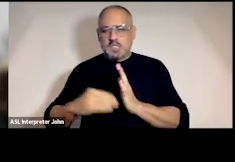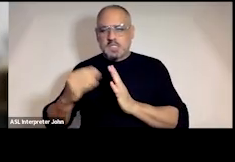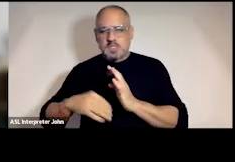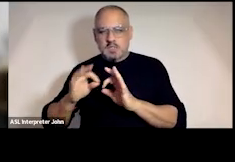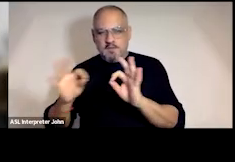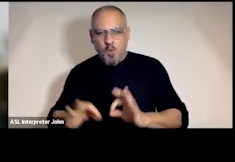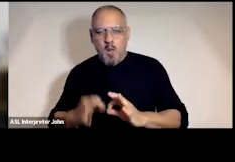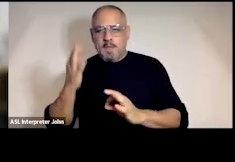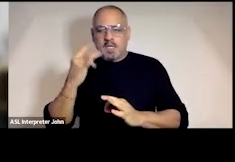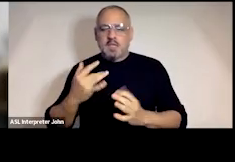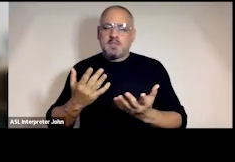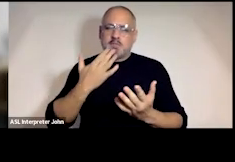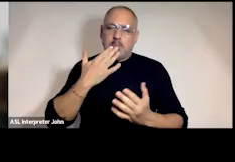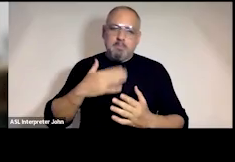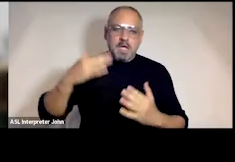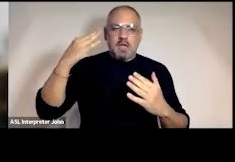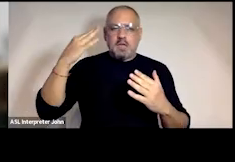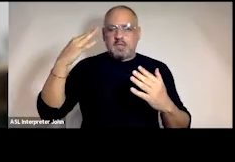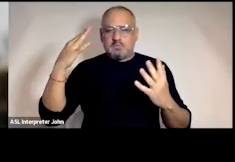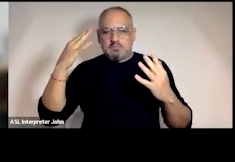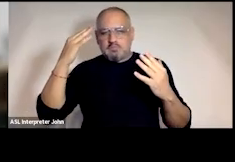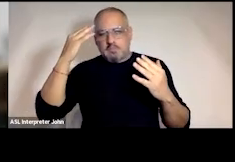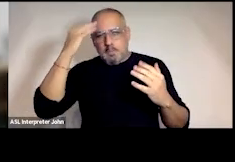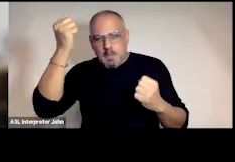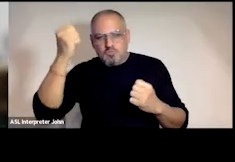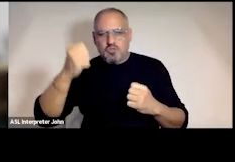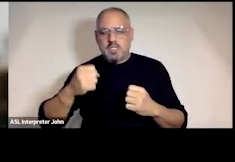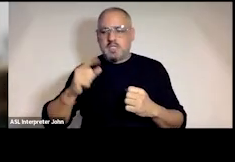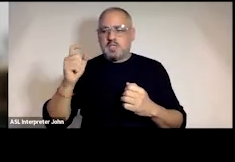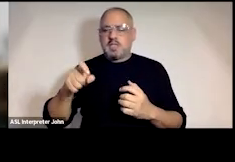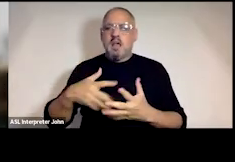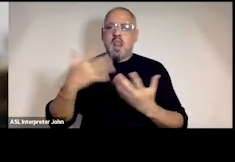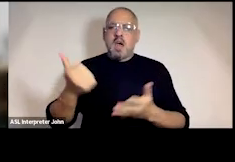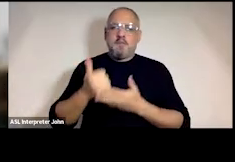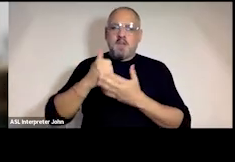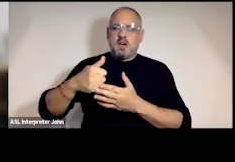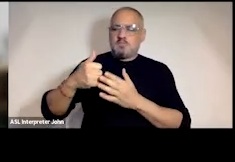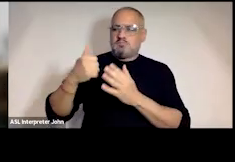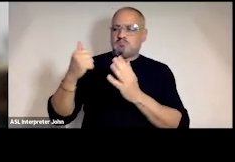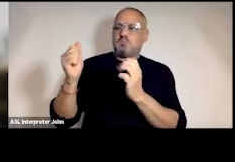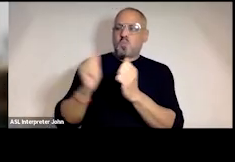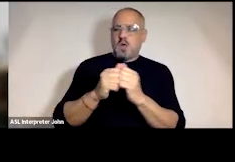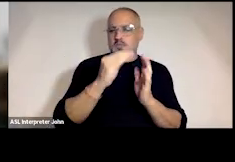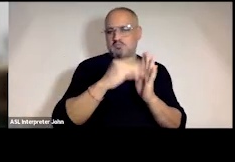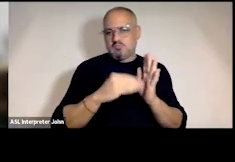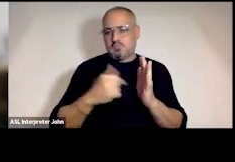due to poor memory. She needed a lot of help completing this form by me as her representative.